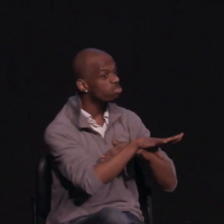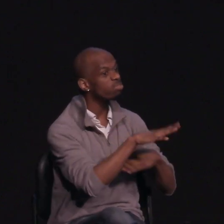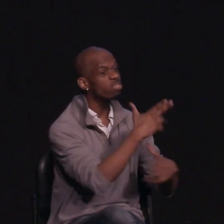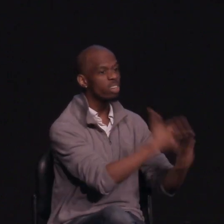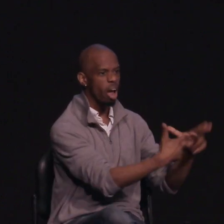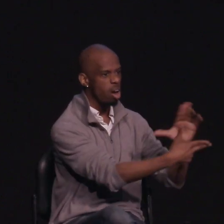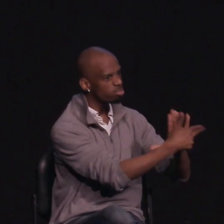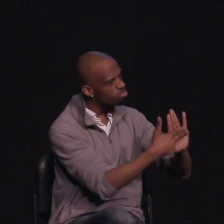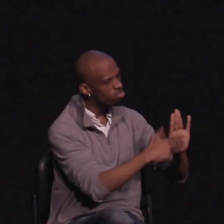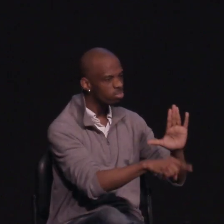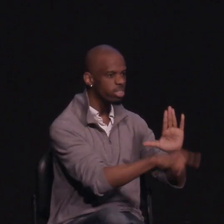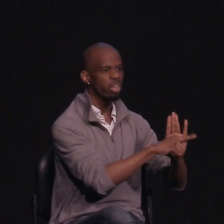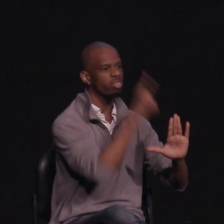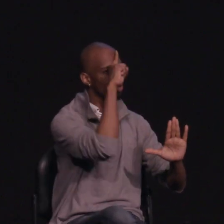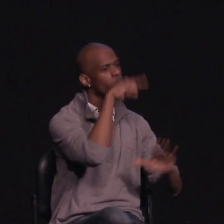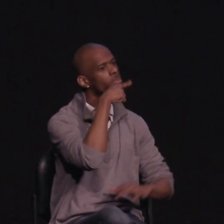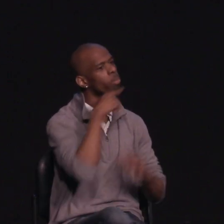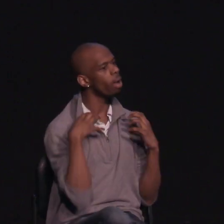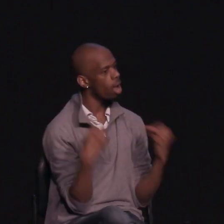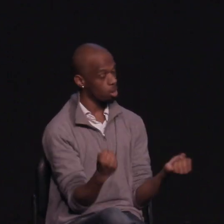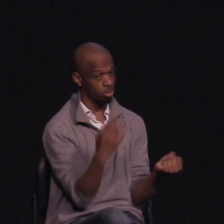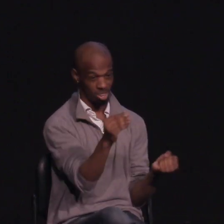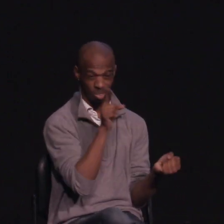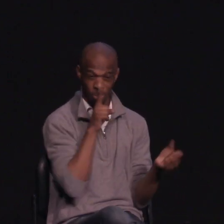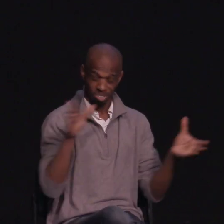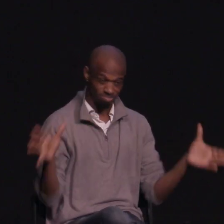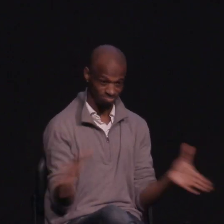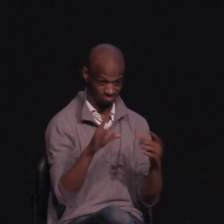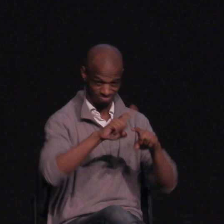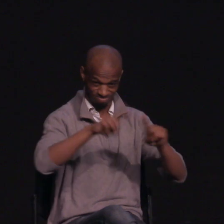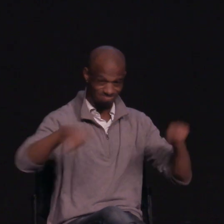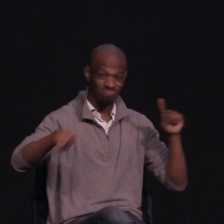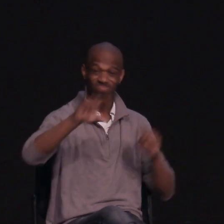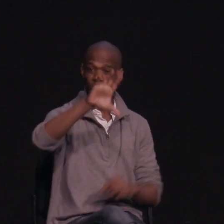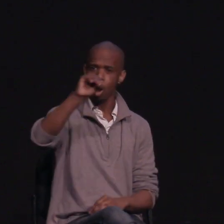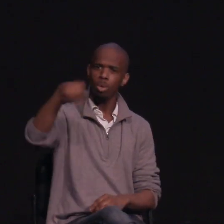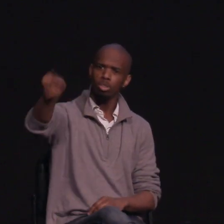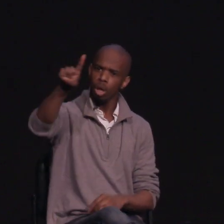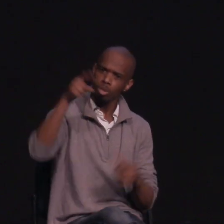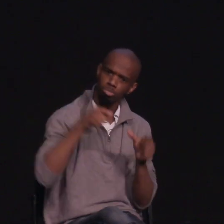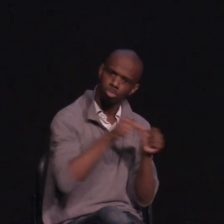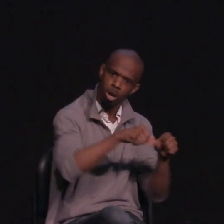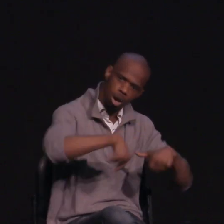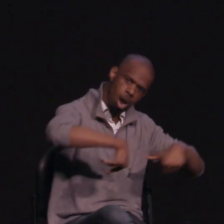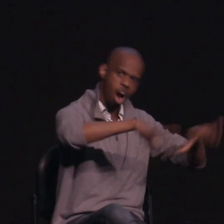economically incentivizes corporations to continue these violent and unethical practices.